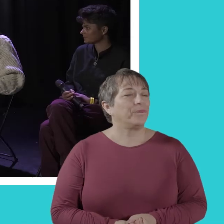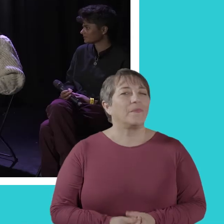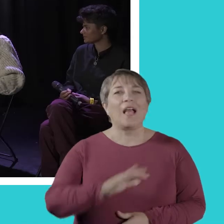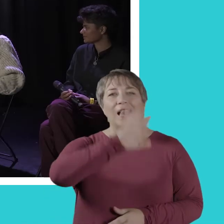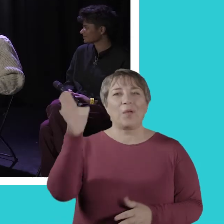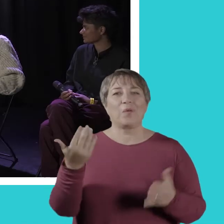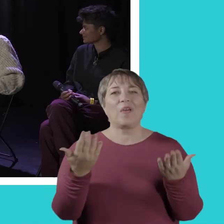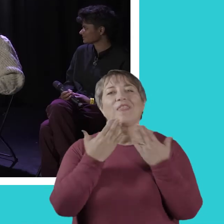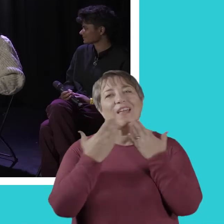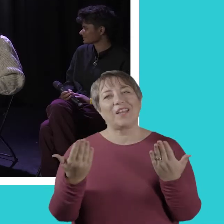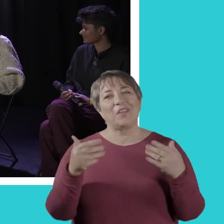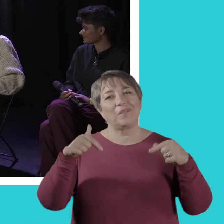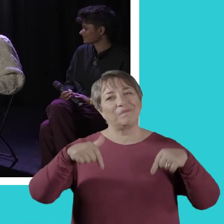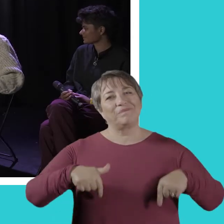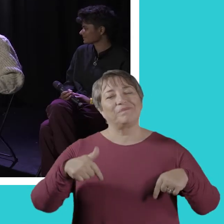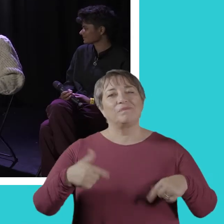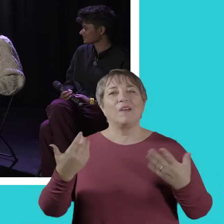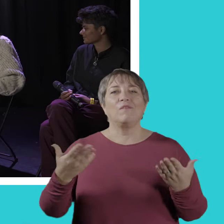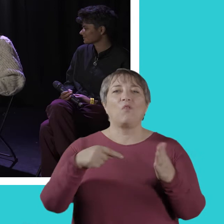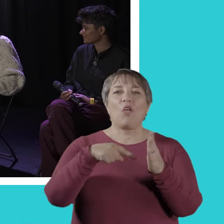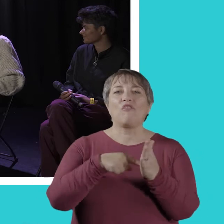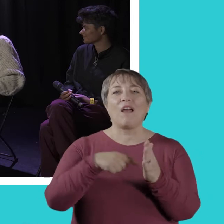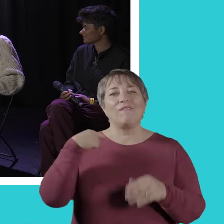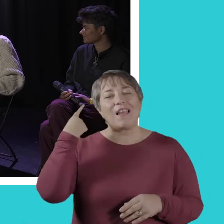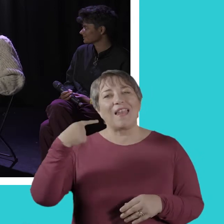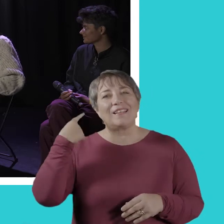Hello and thank you for joining us today for Thrive LDN and the Mayor of London's